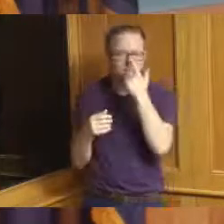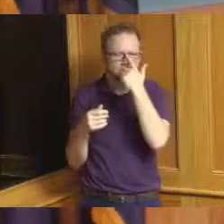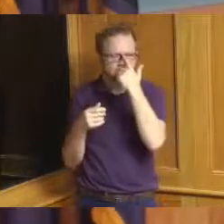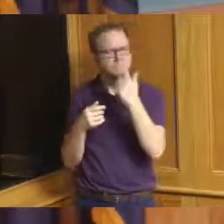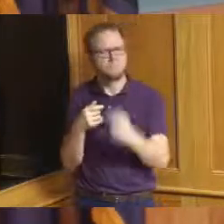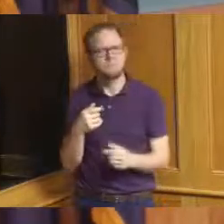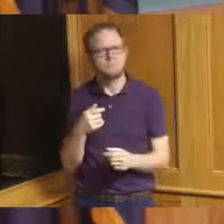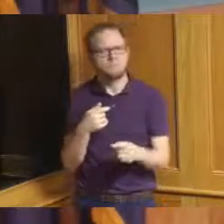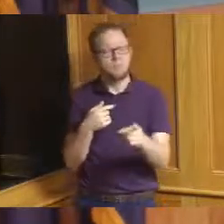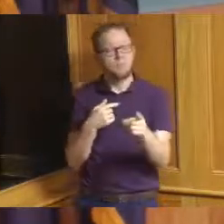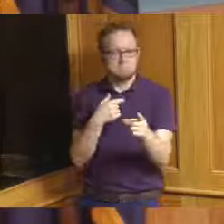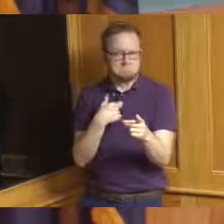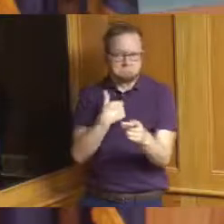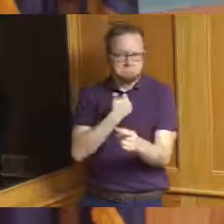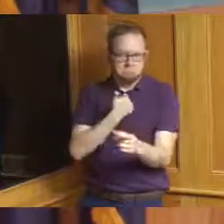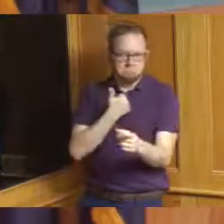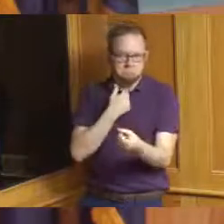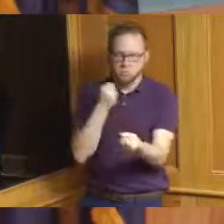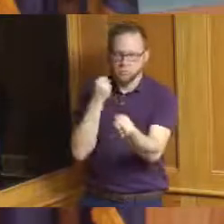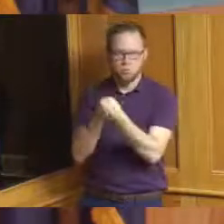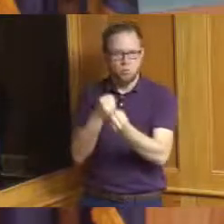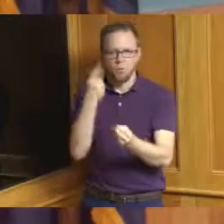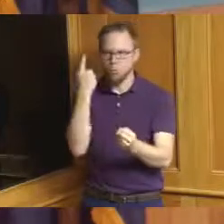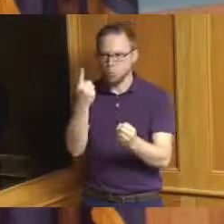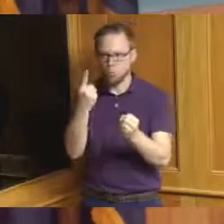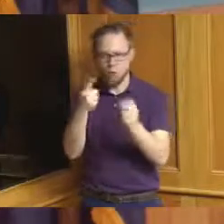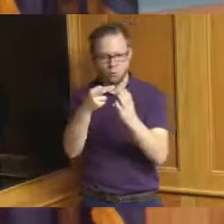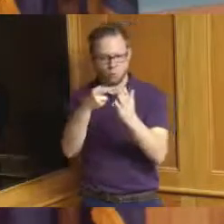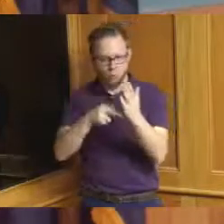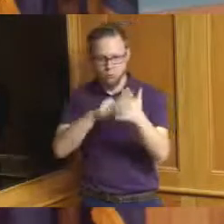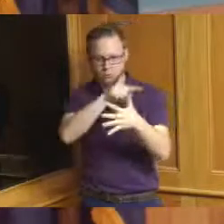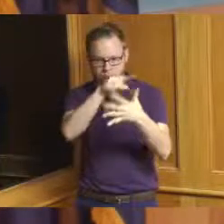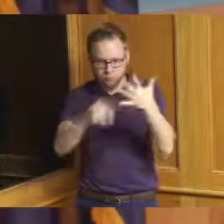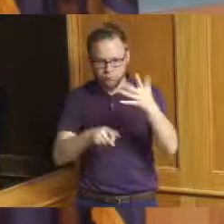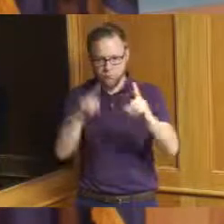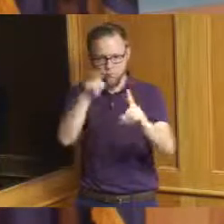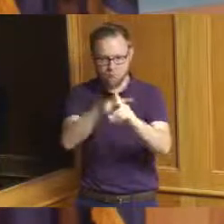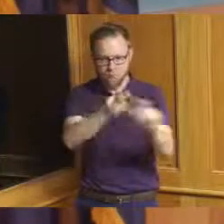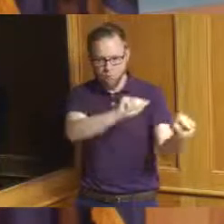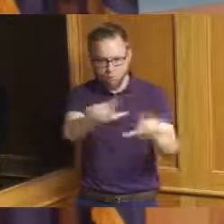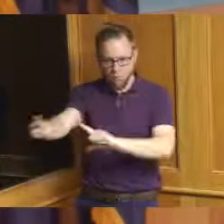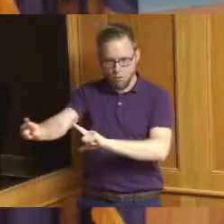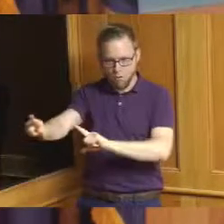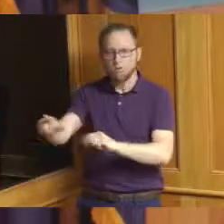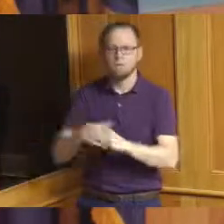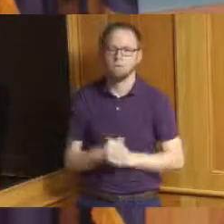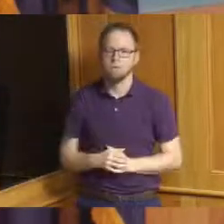a proponent of one set of rules and i think one of the things that's been hurtful in governments